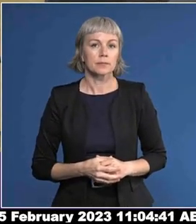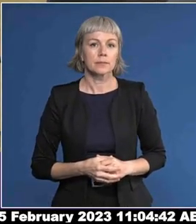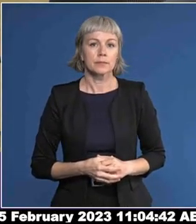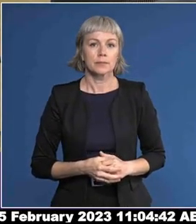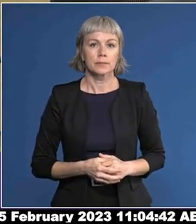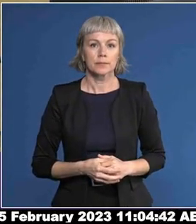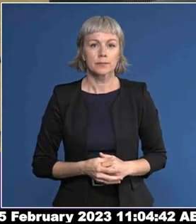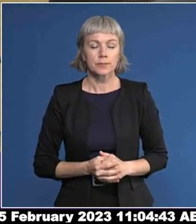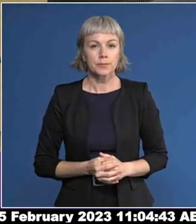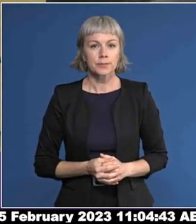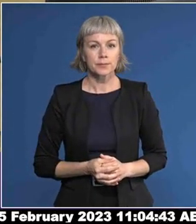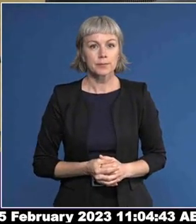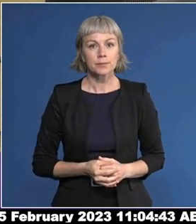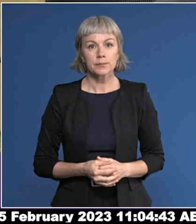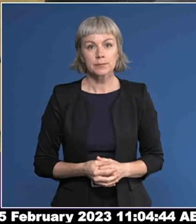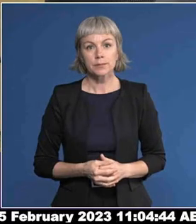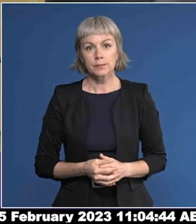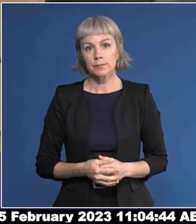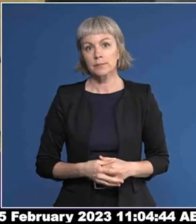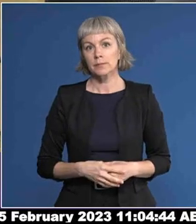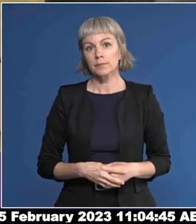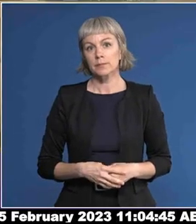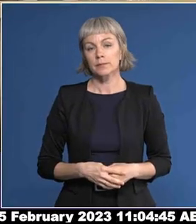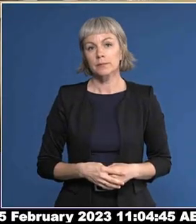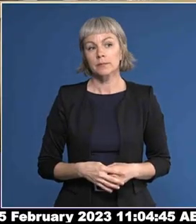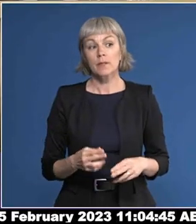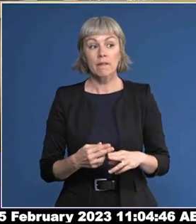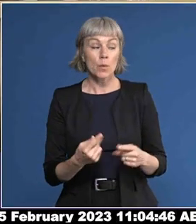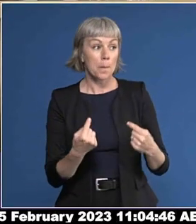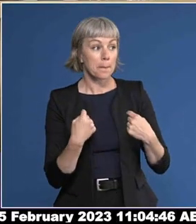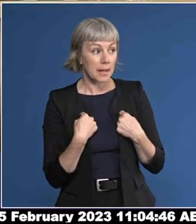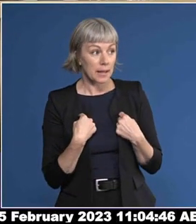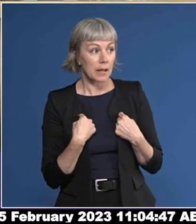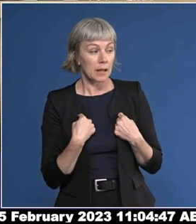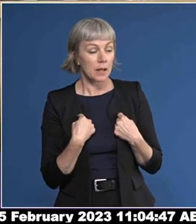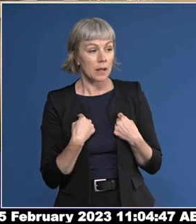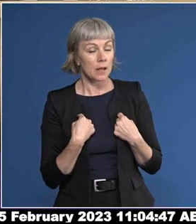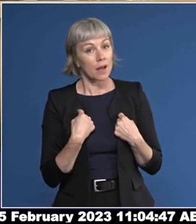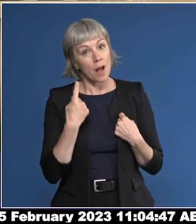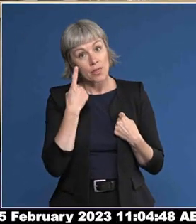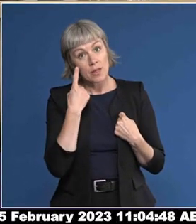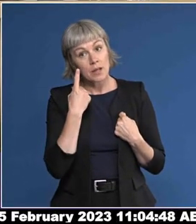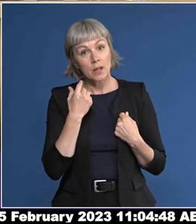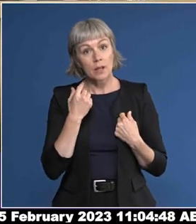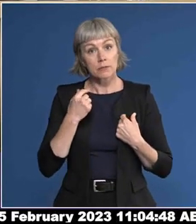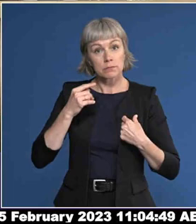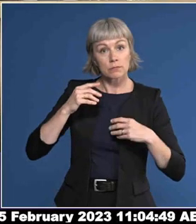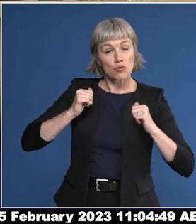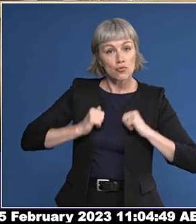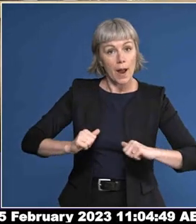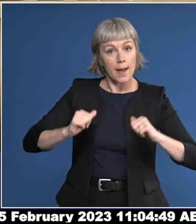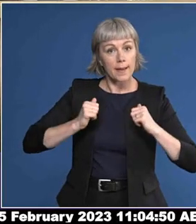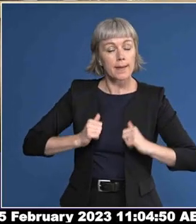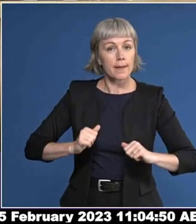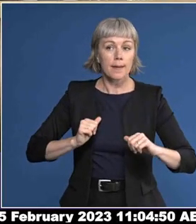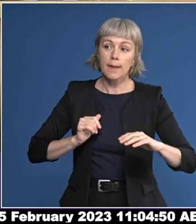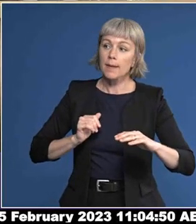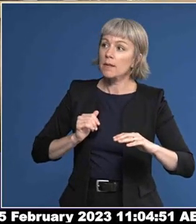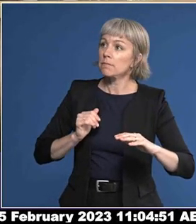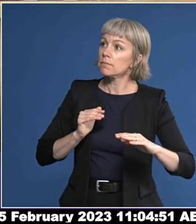For me, it would be - it would be training around human rights,